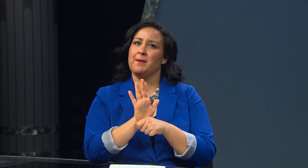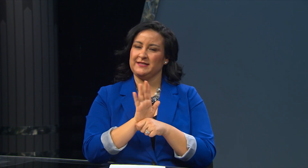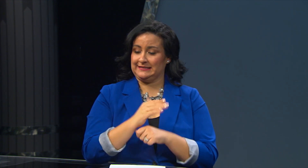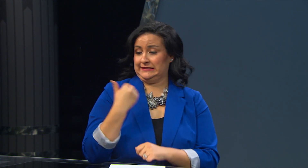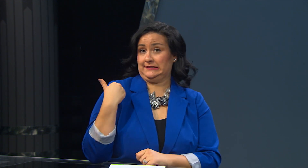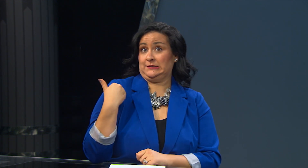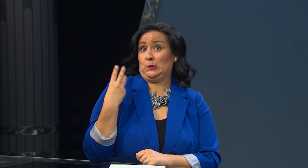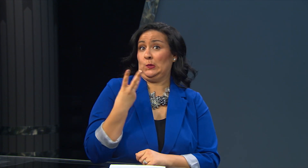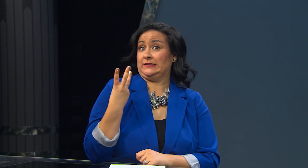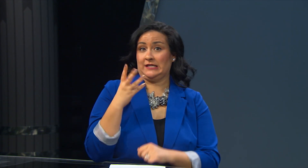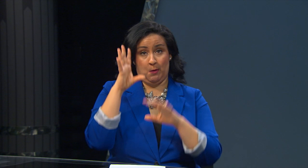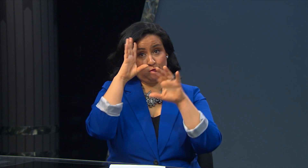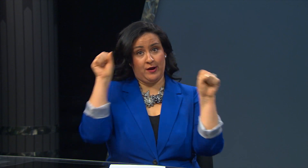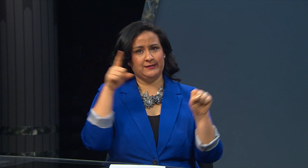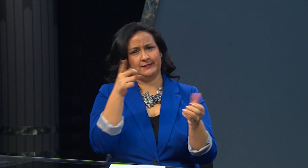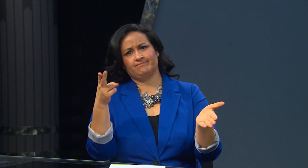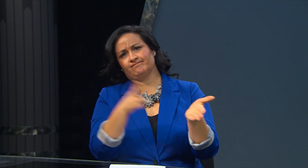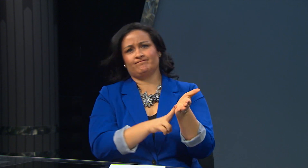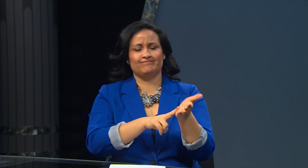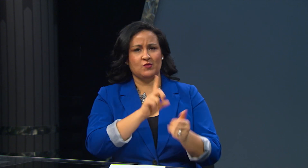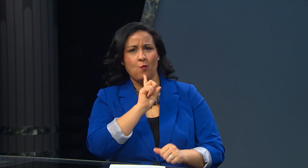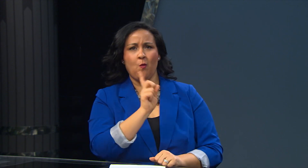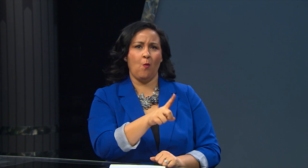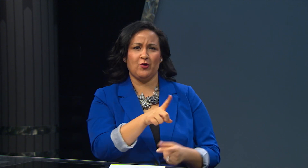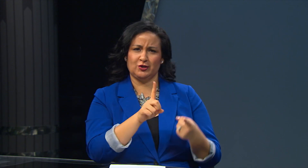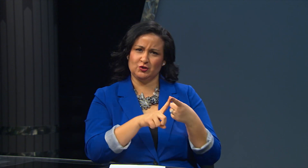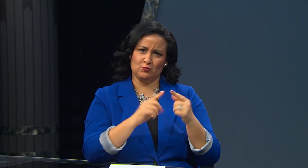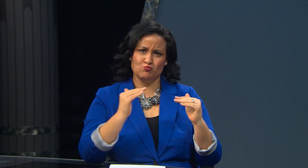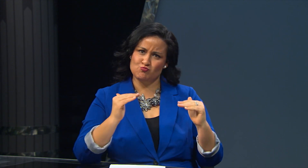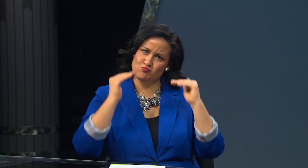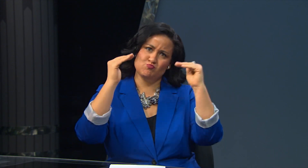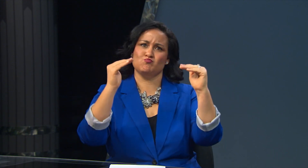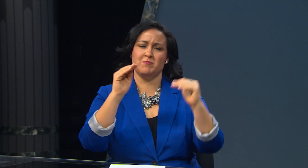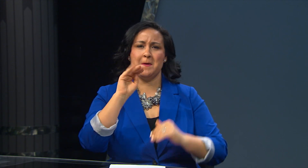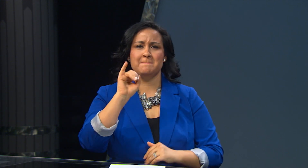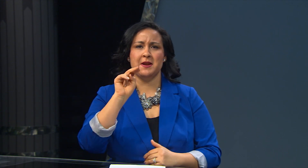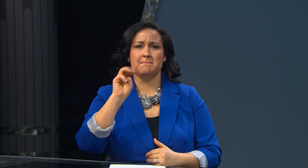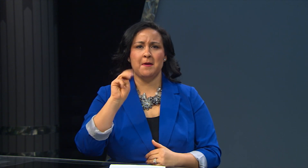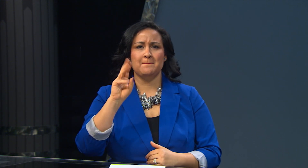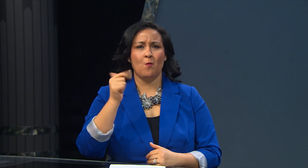ON WEDNESDAY THE PRESIDENT SIGNED AN EXECUTIVE ORDER OFFICIALLY RAISING THE MINIMUM WAGE